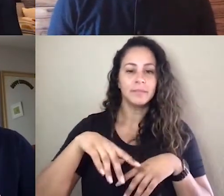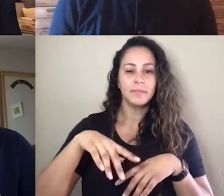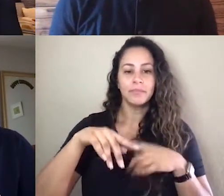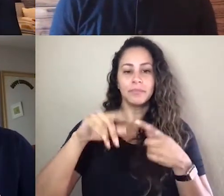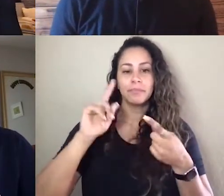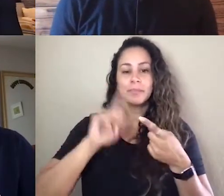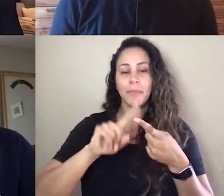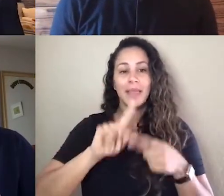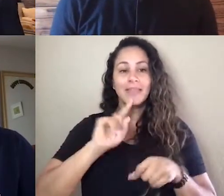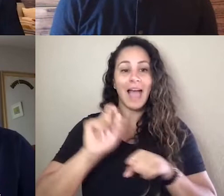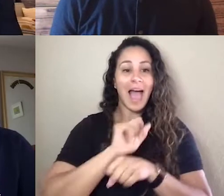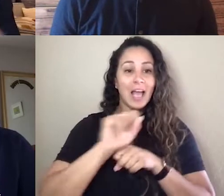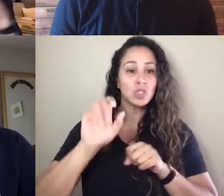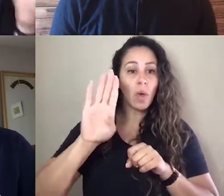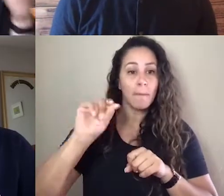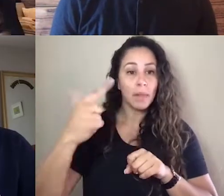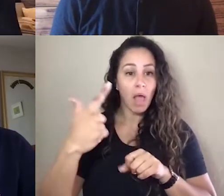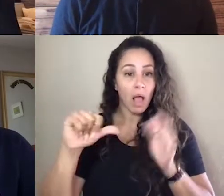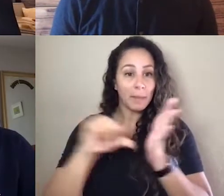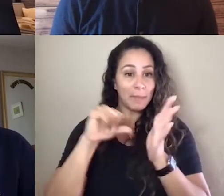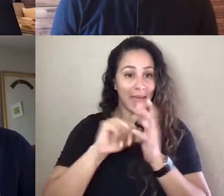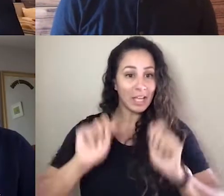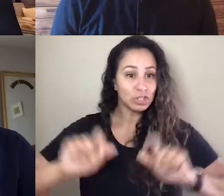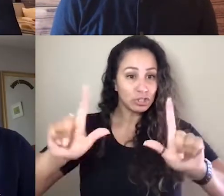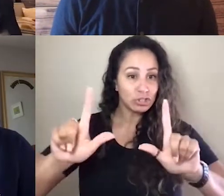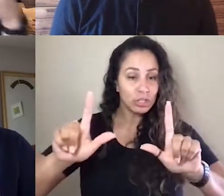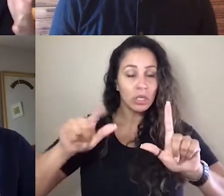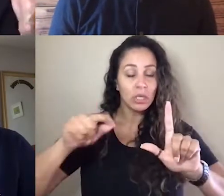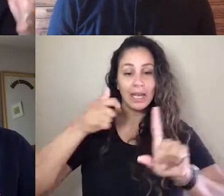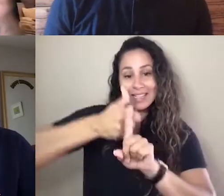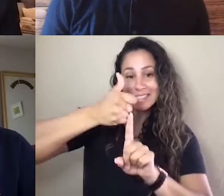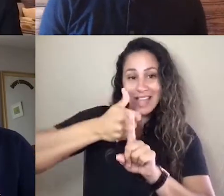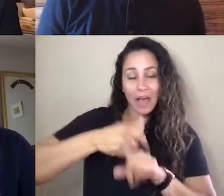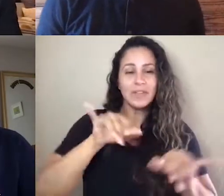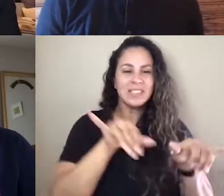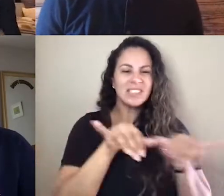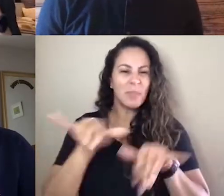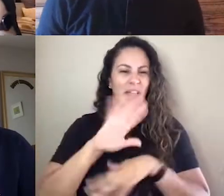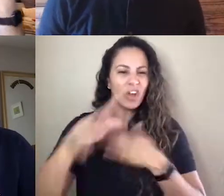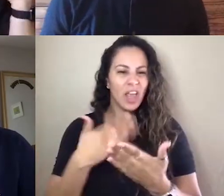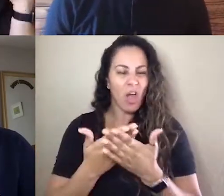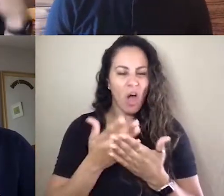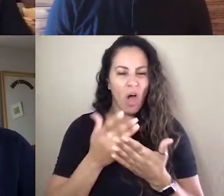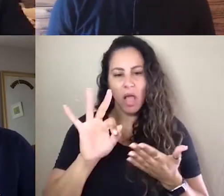SIMILARLY ALL OF THE SORT OF SYSTEM PAGES AND MEMBERSHIP PAGES THAT SORT OF STUFF.